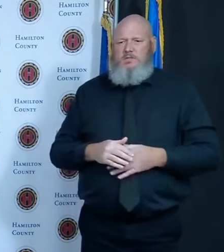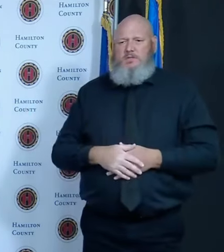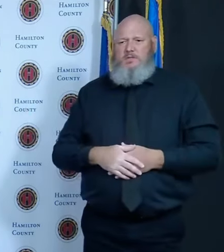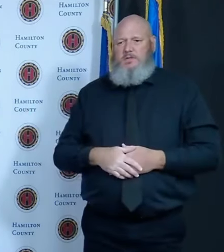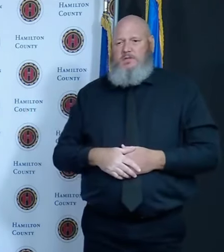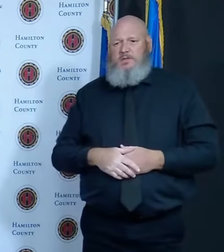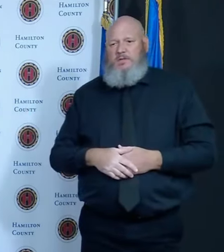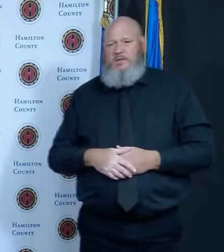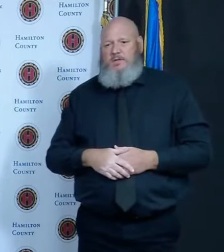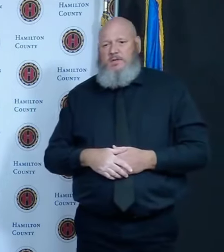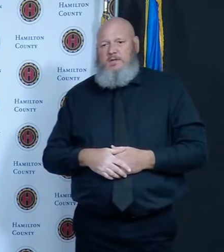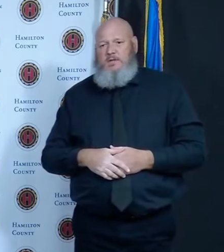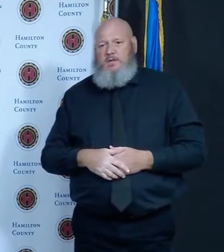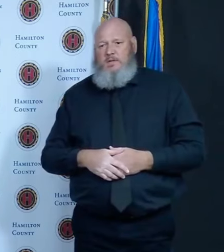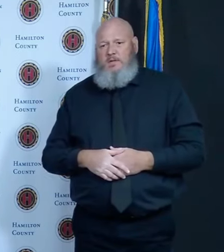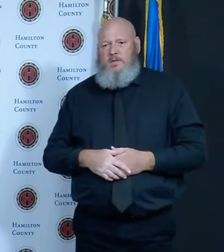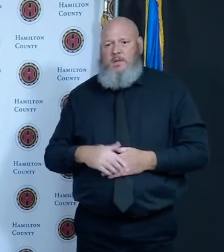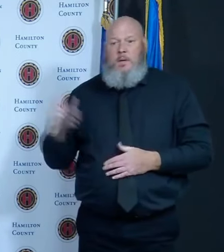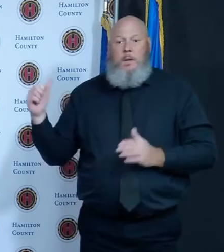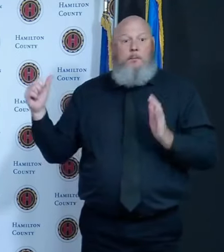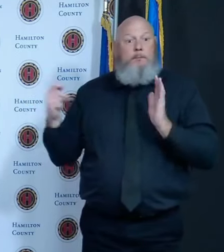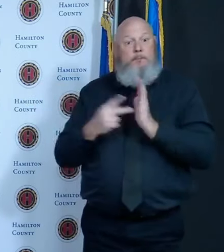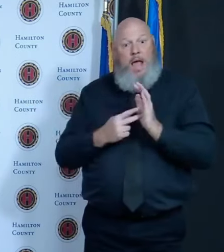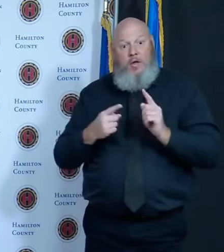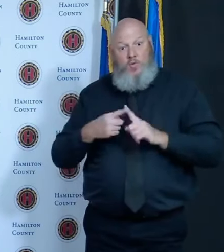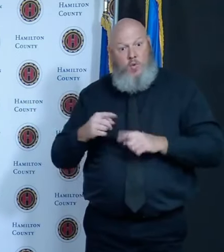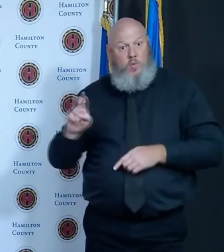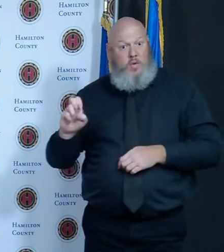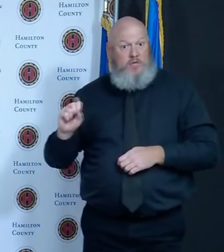effort is really designed to be a community-wide effort it is certainly